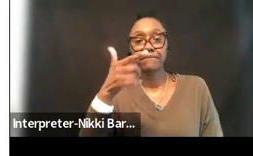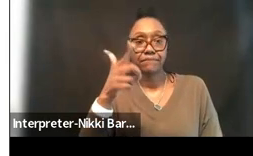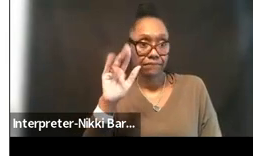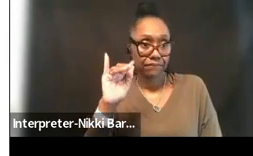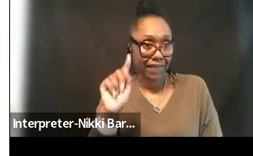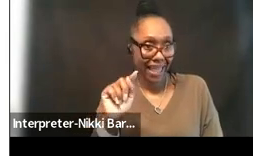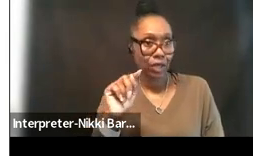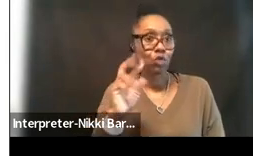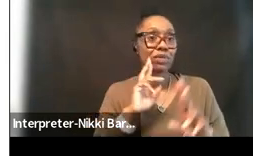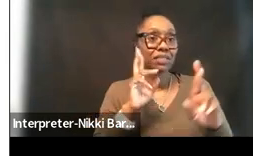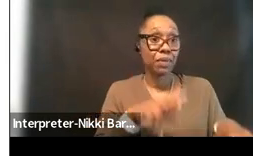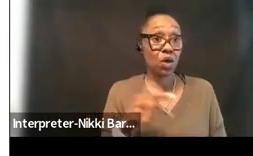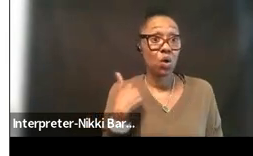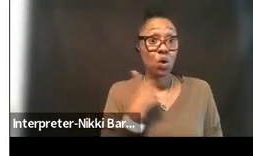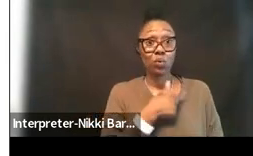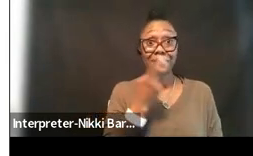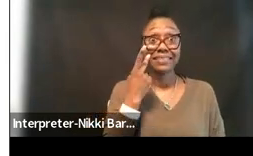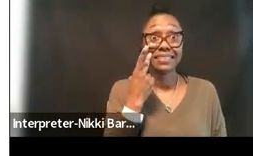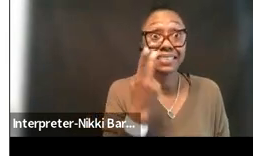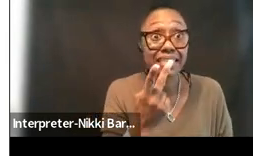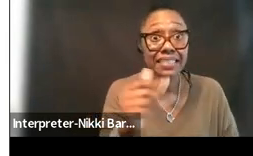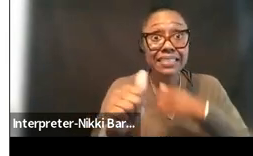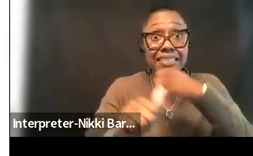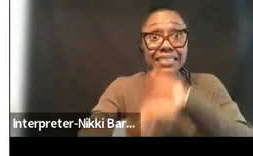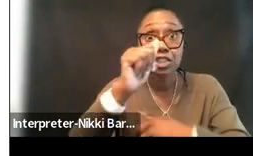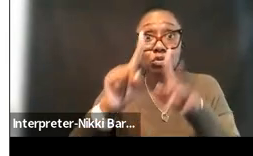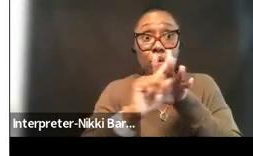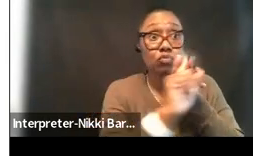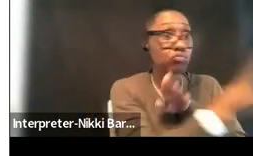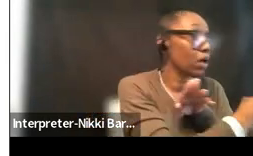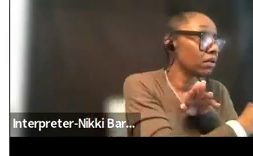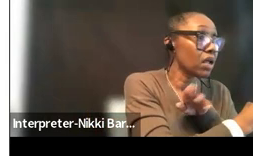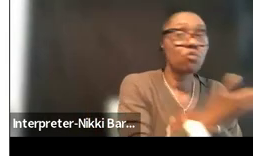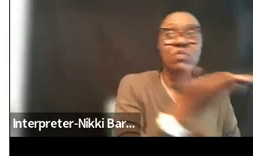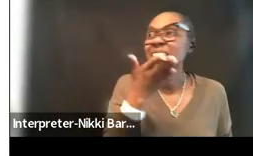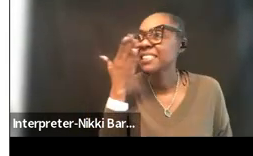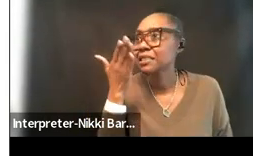When we see something dangerous, we run away. If we smell smoke, we get out of the building.